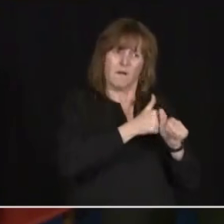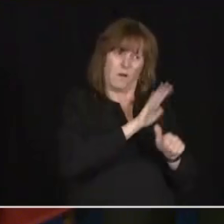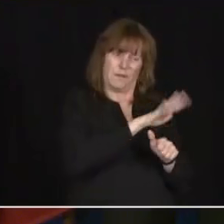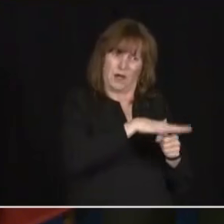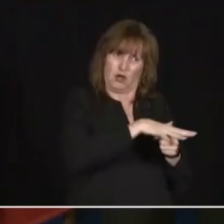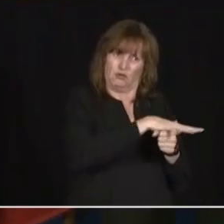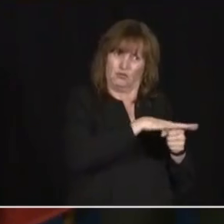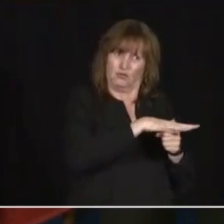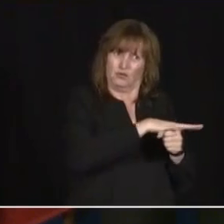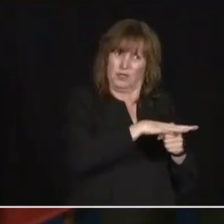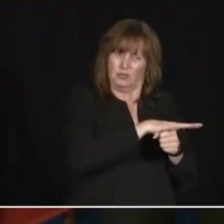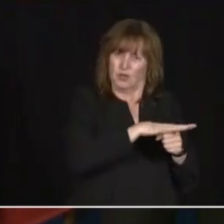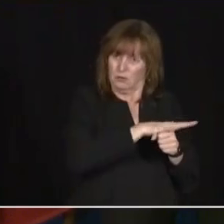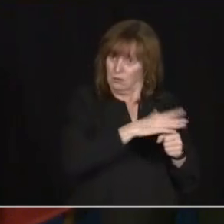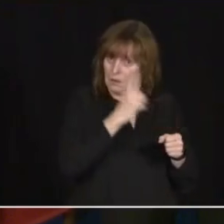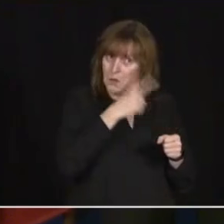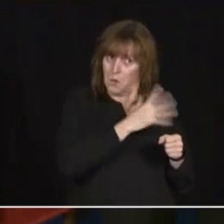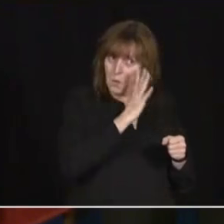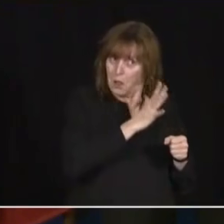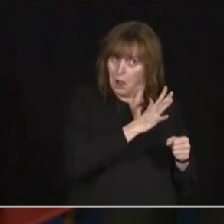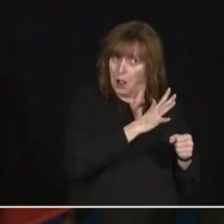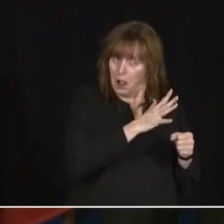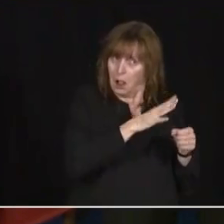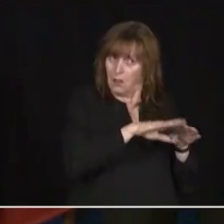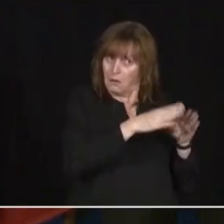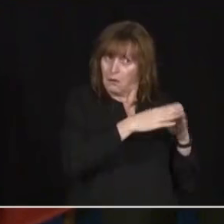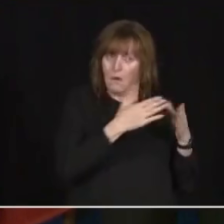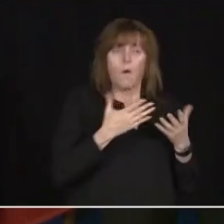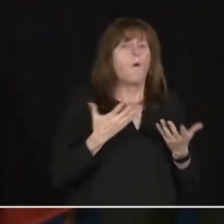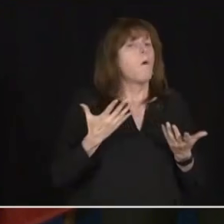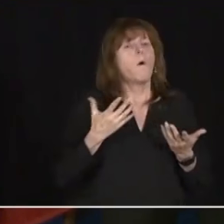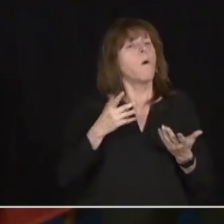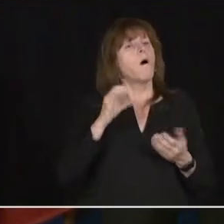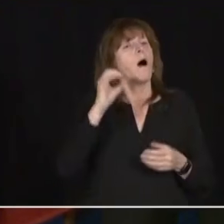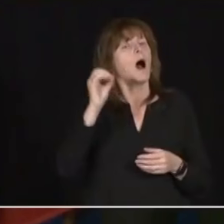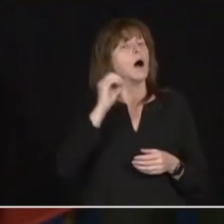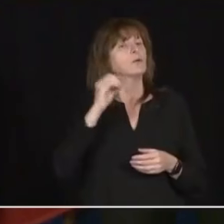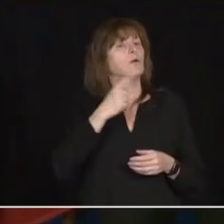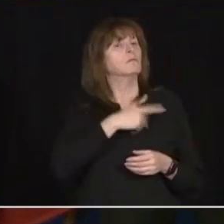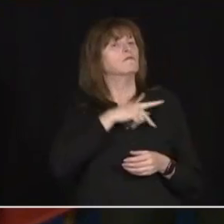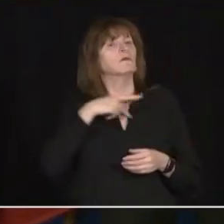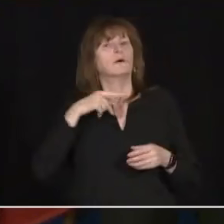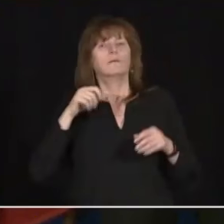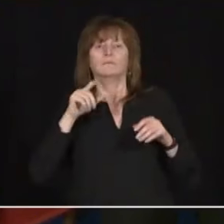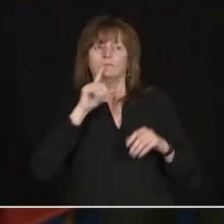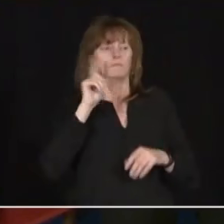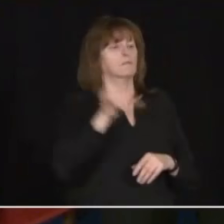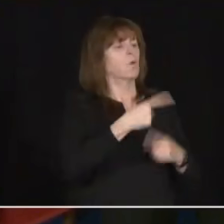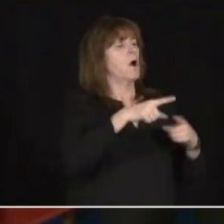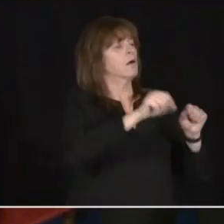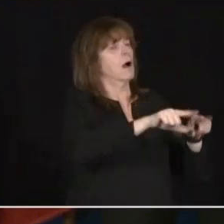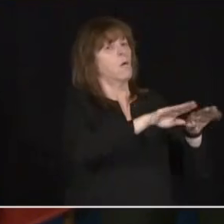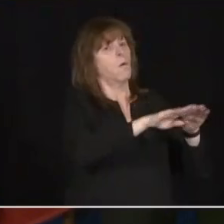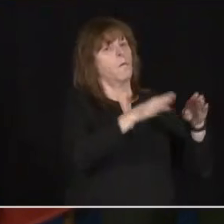approach. Do you envision this happening or do you think the return to normal will be largely